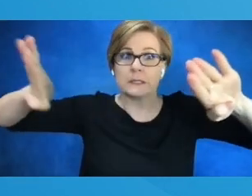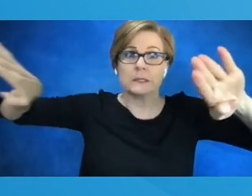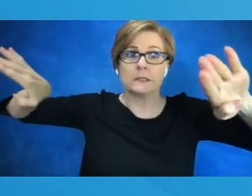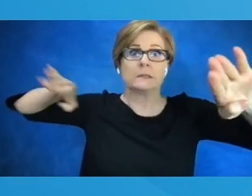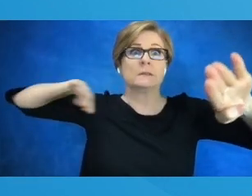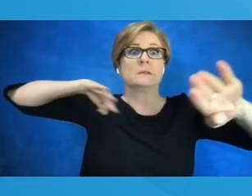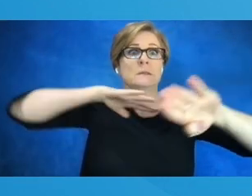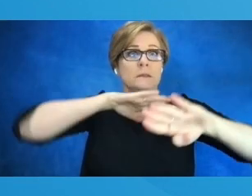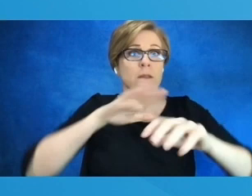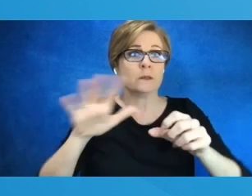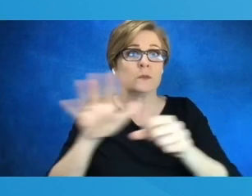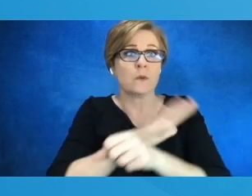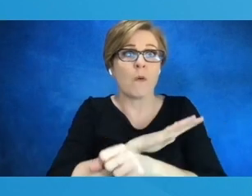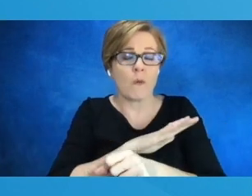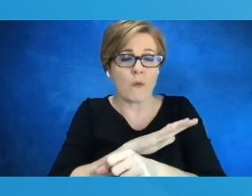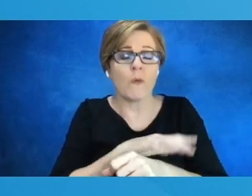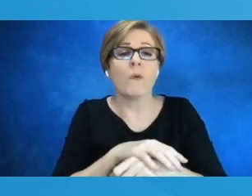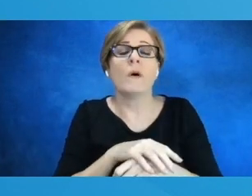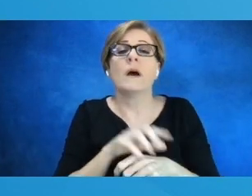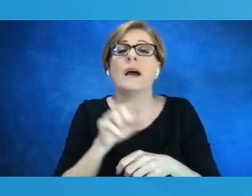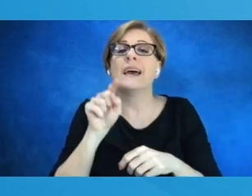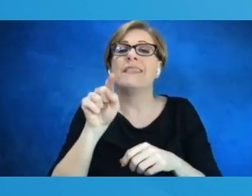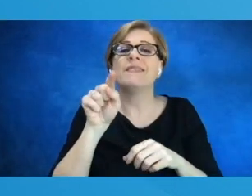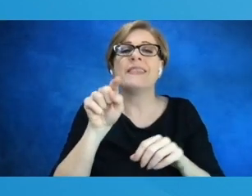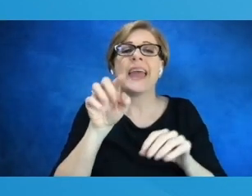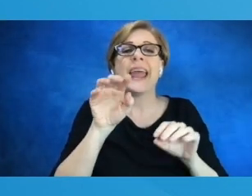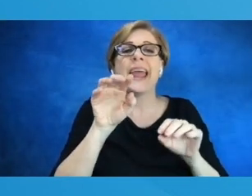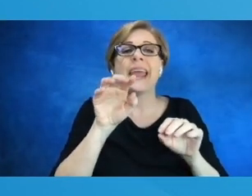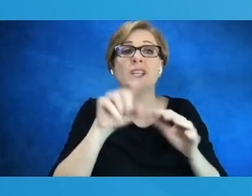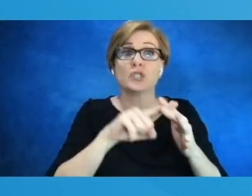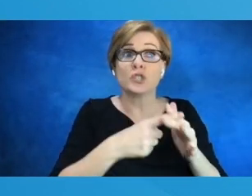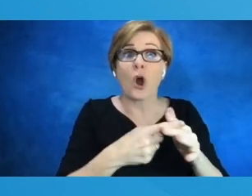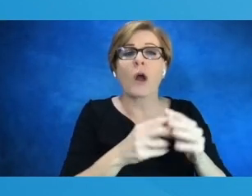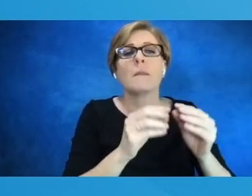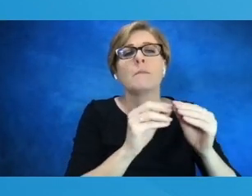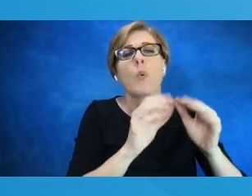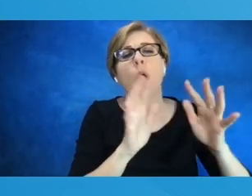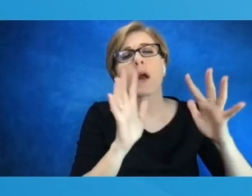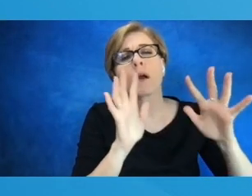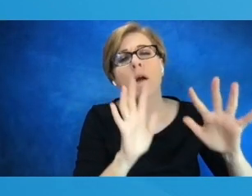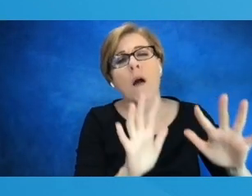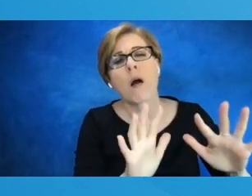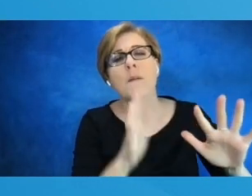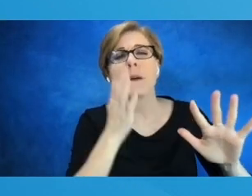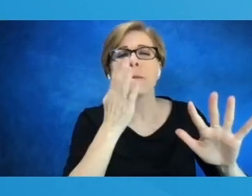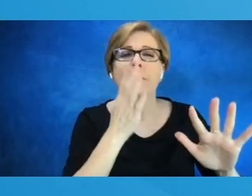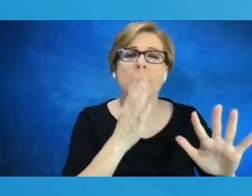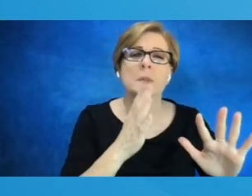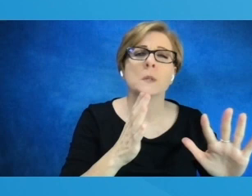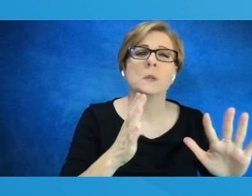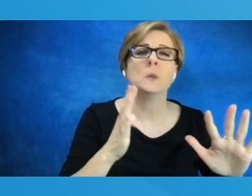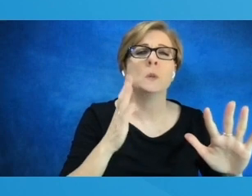really move between these calmer blues and sort of peach tones that are, you know, evoking